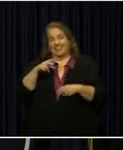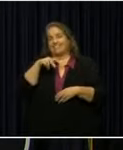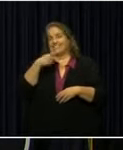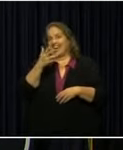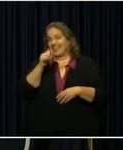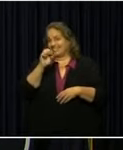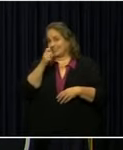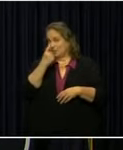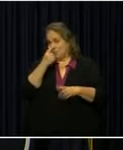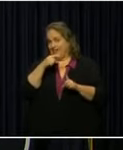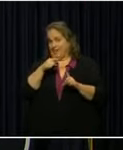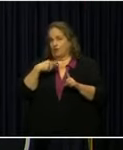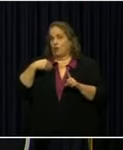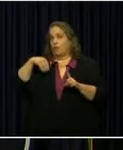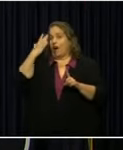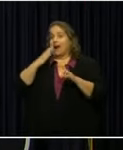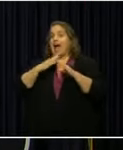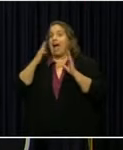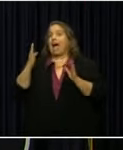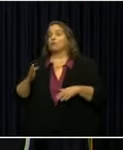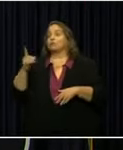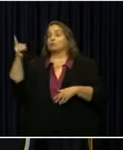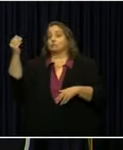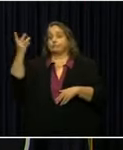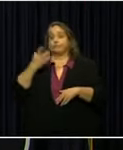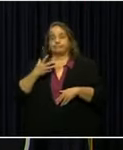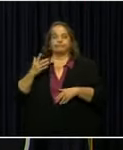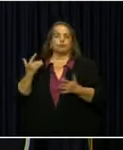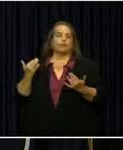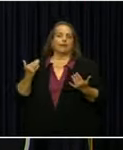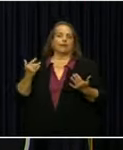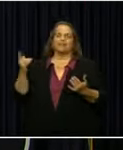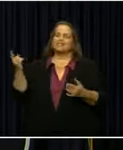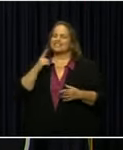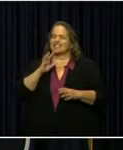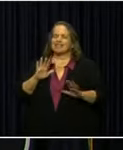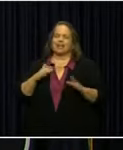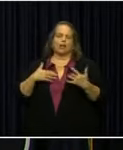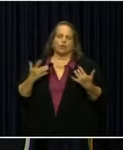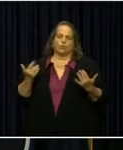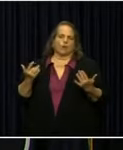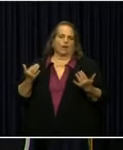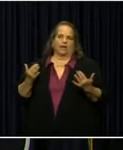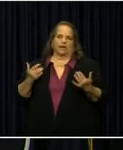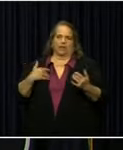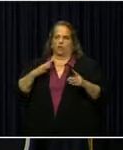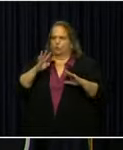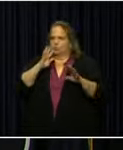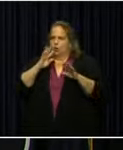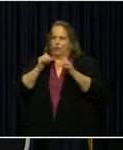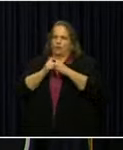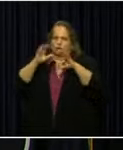REGISTER NURSES WILL SOON ARRIVE TO OFF MORE SUPPORT. MIKE. HOW MANY PEOPLE DO YOU BELIEVE YOU HAVE TO HIRE TO DO